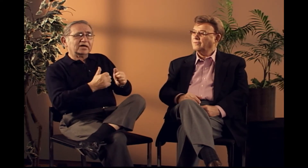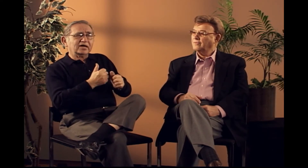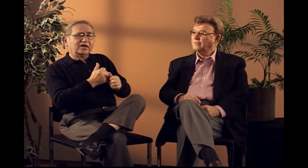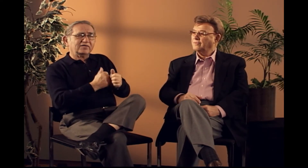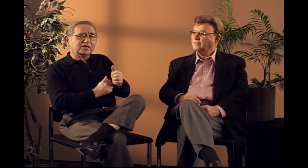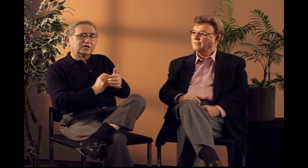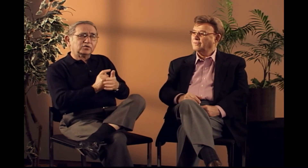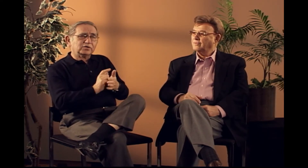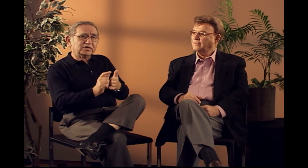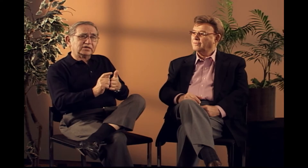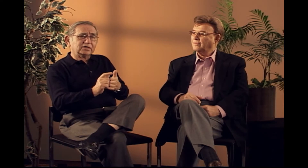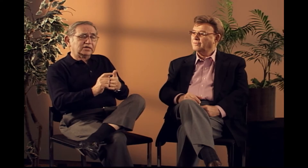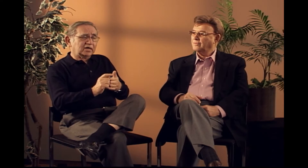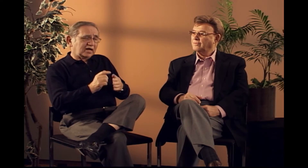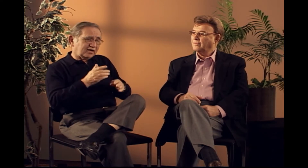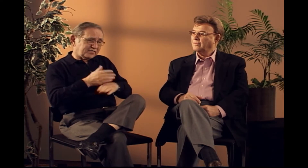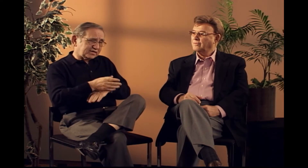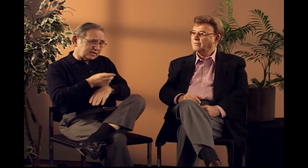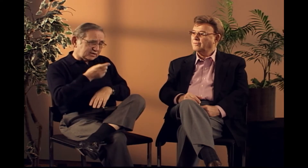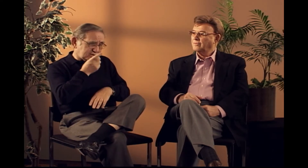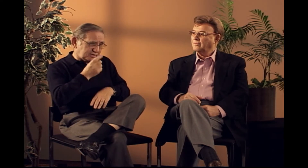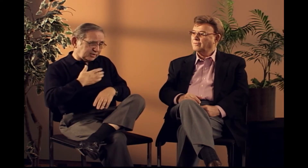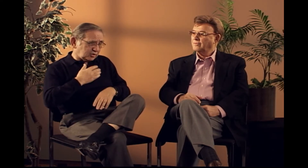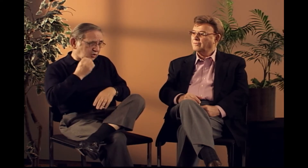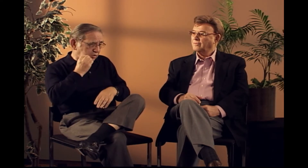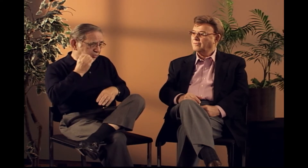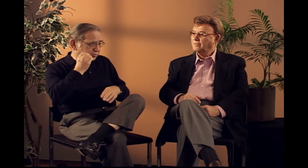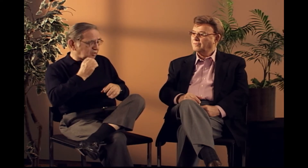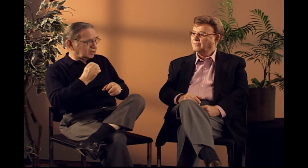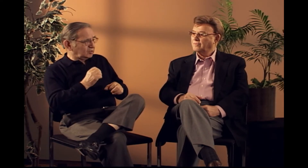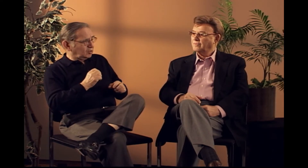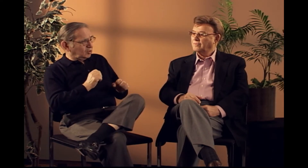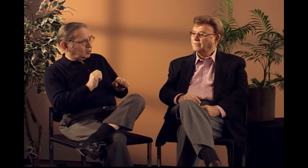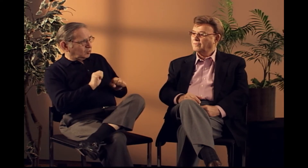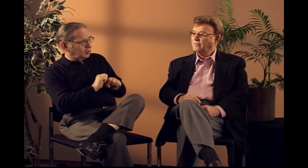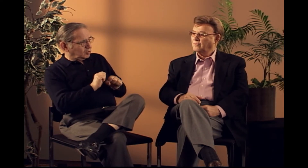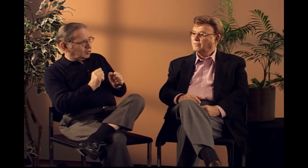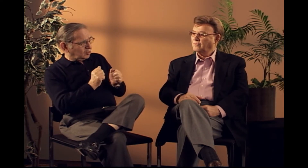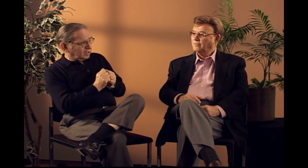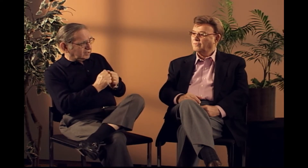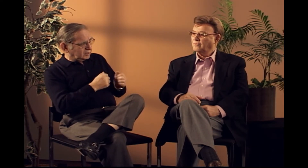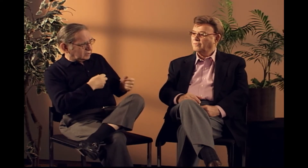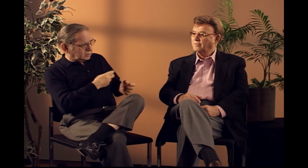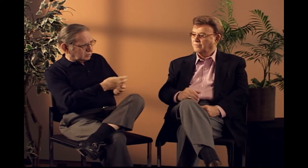He liked it, and then from there, we really - every week after dinner at my home,